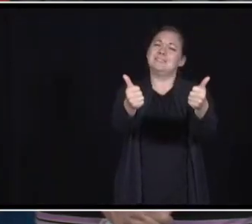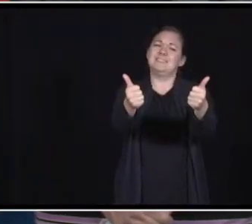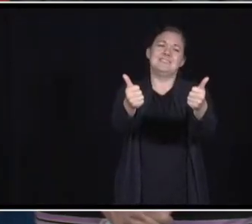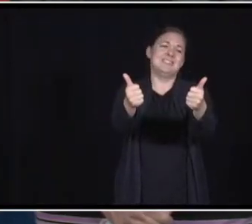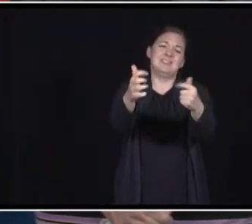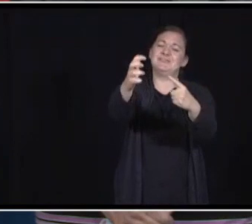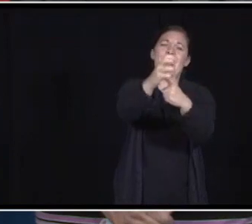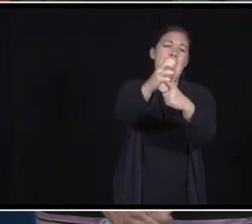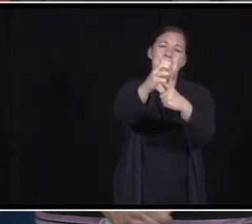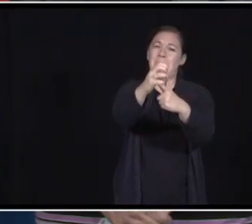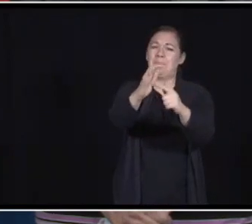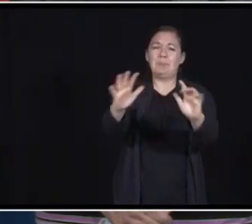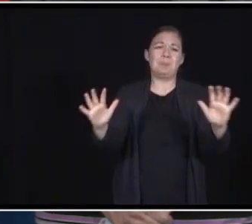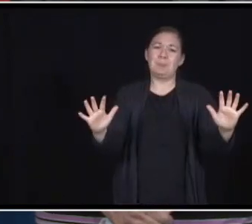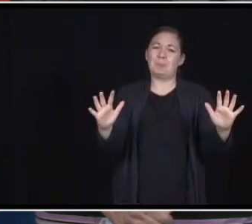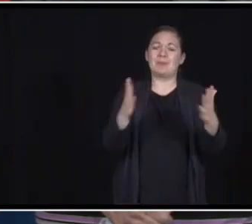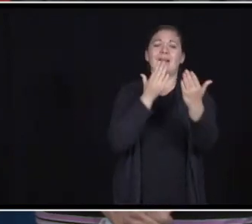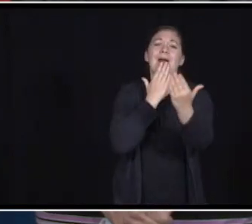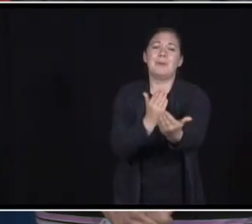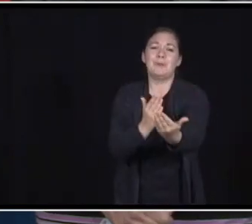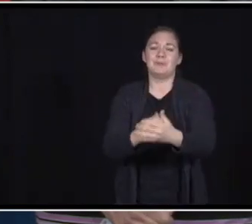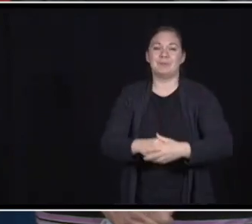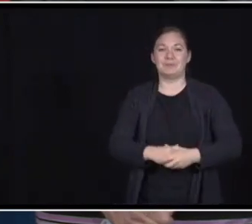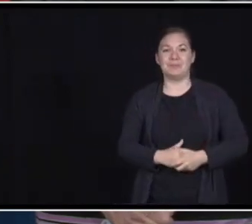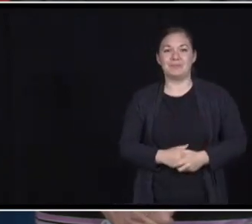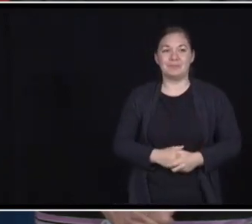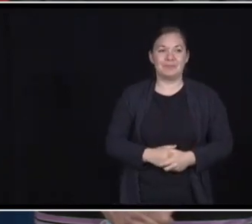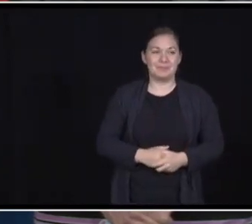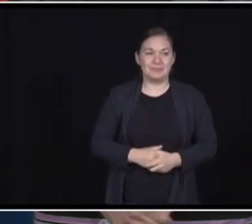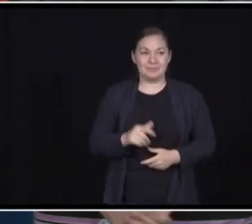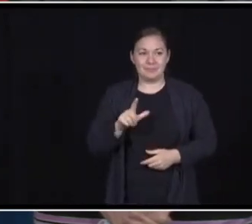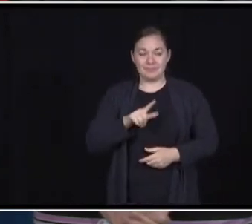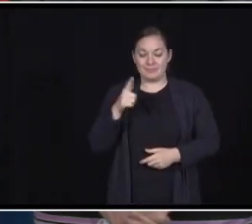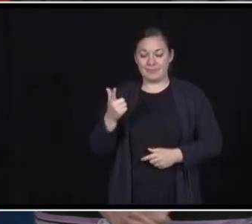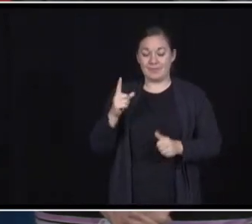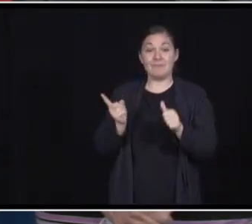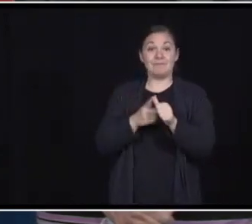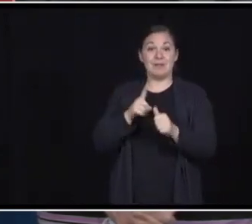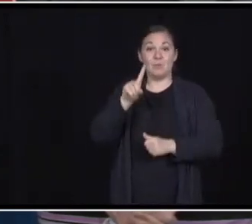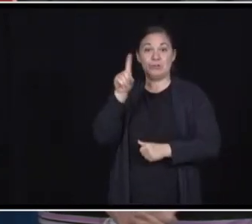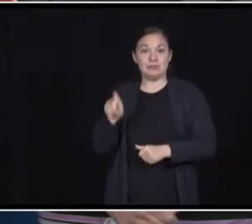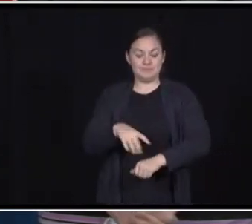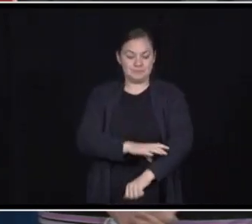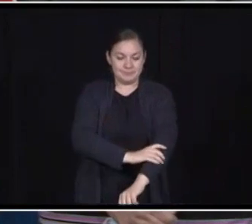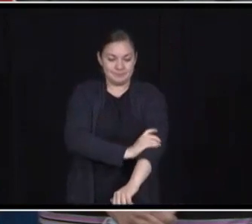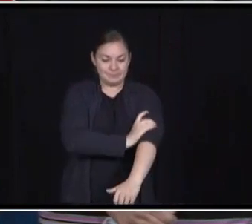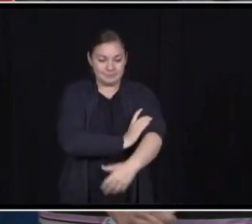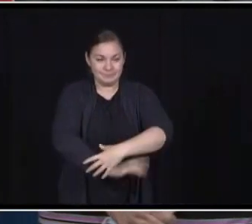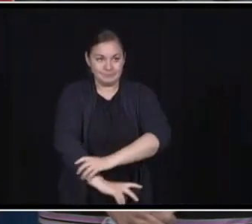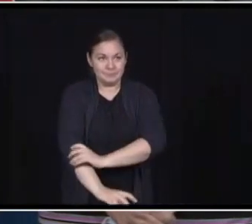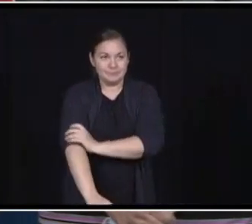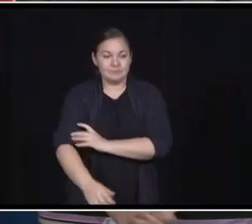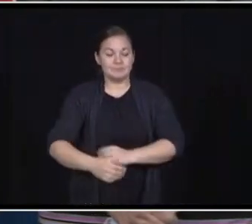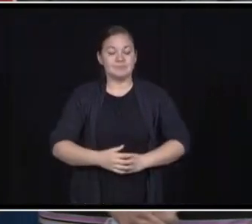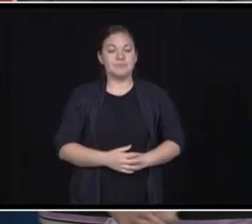I want to wish all are great teachers out there a happy world teachers day. You have all been absolute champions.